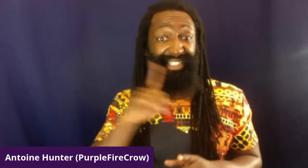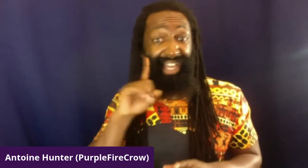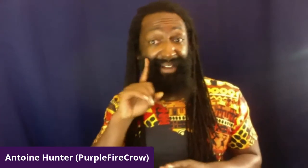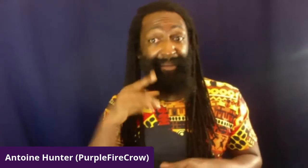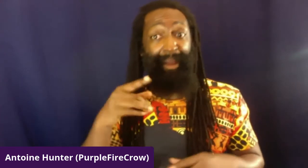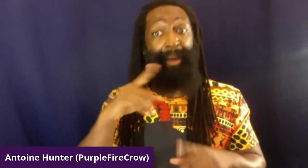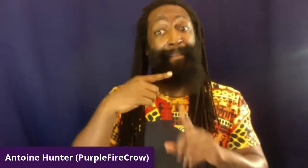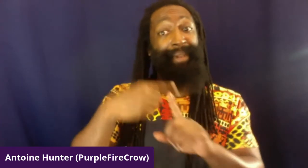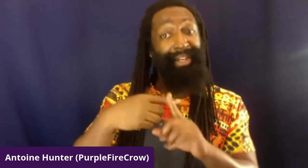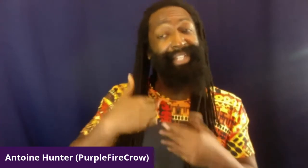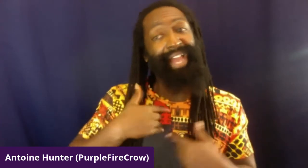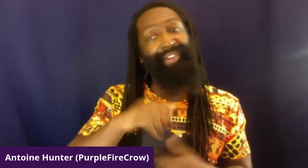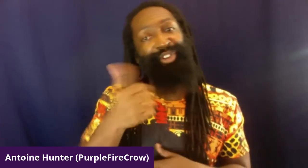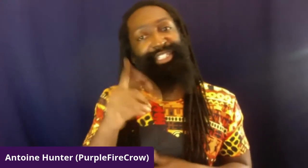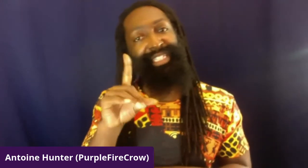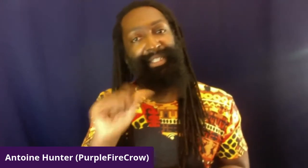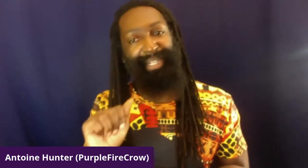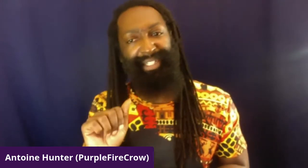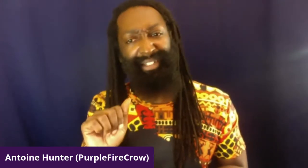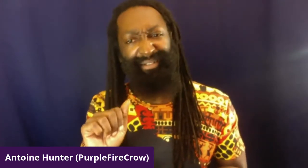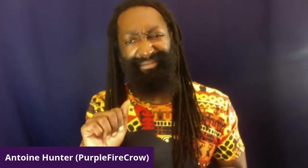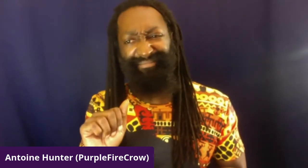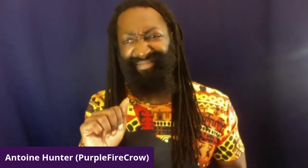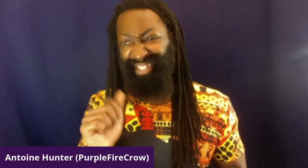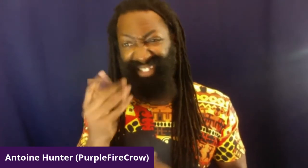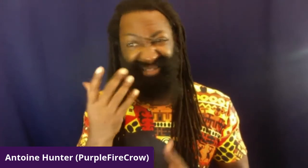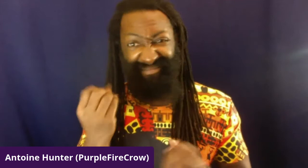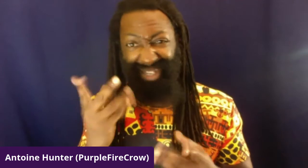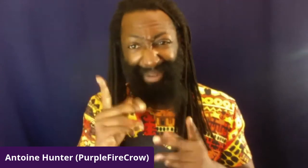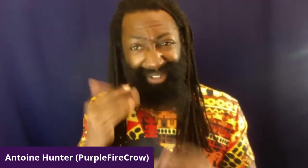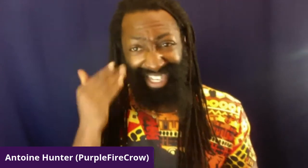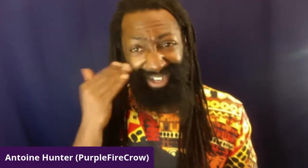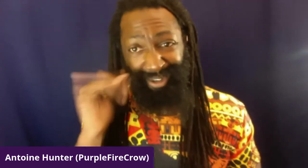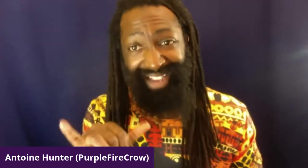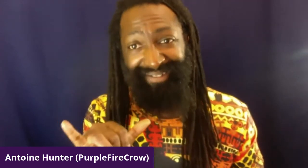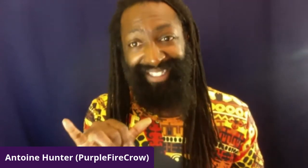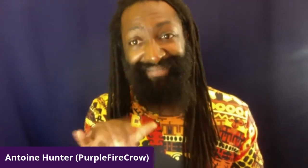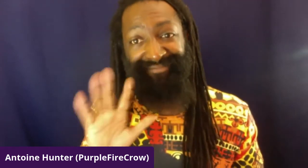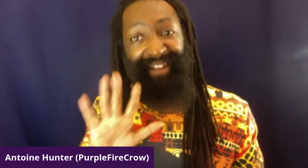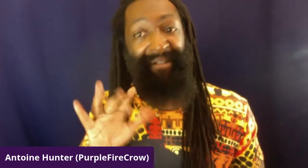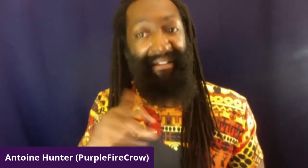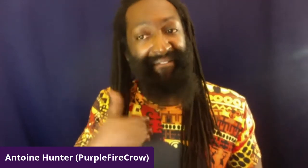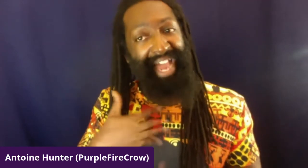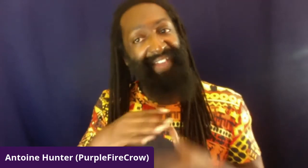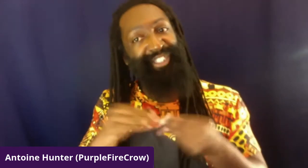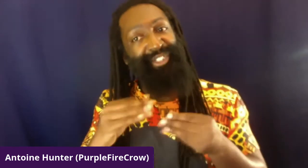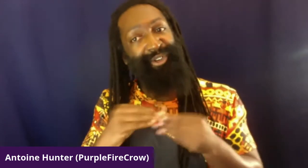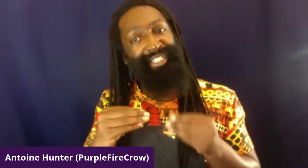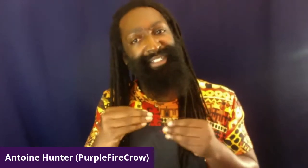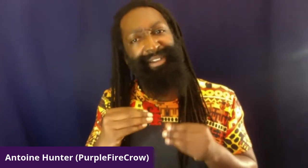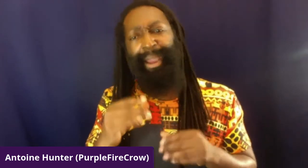Plus many other people that have this disability. Many people don't know that. I have stories,